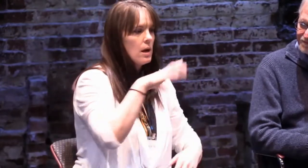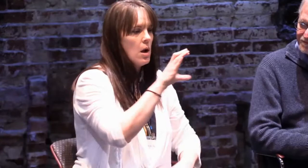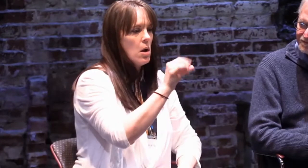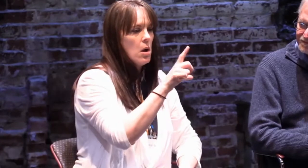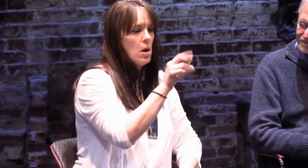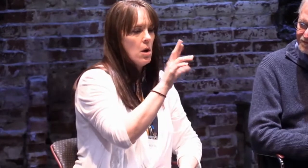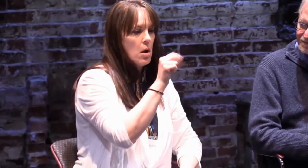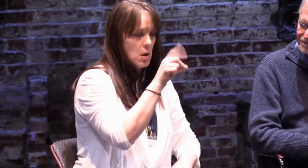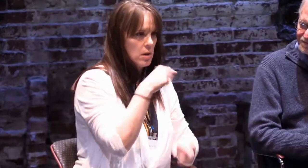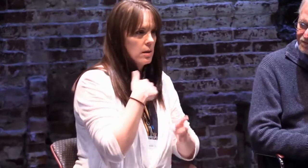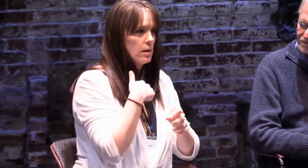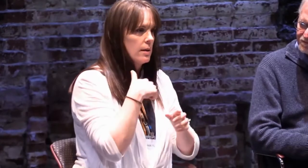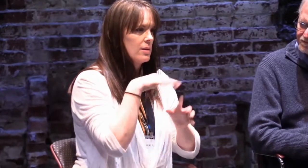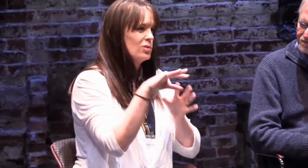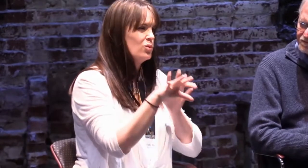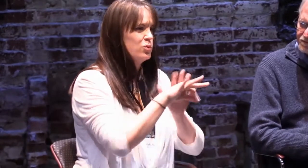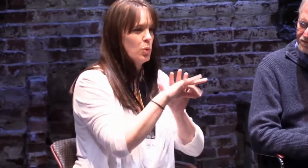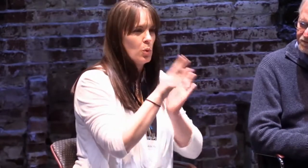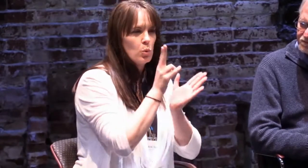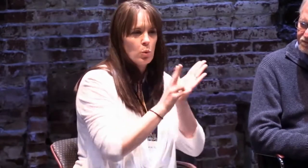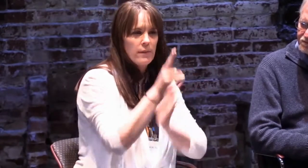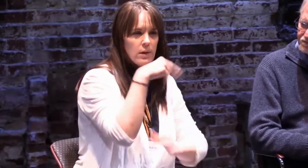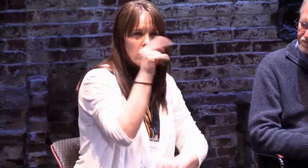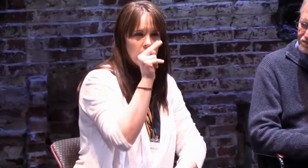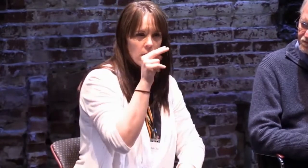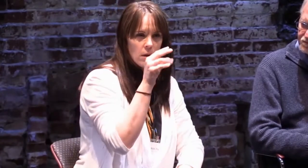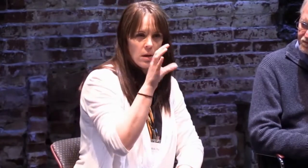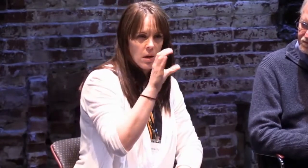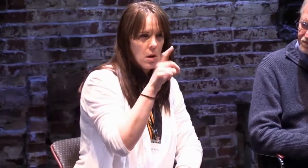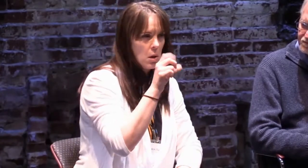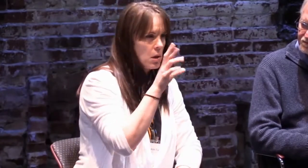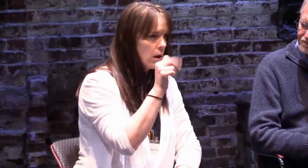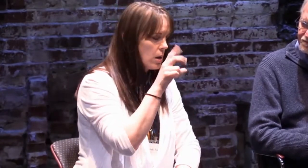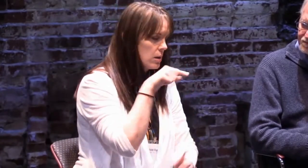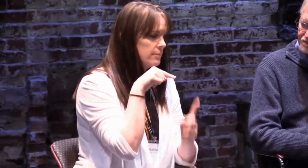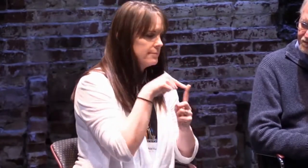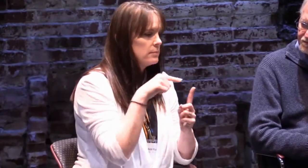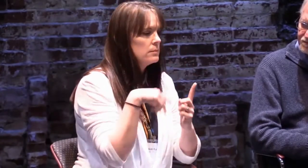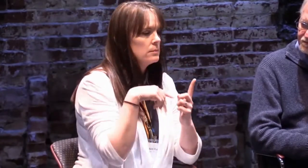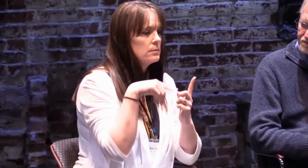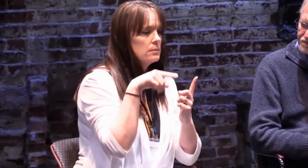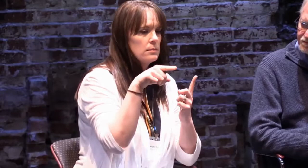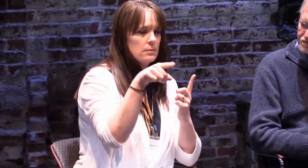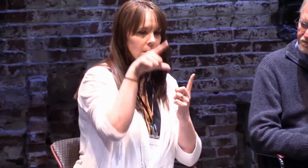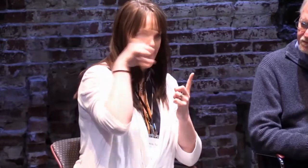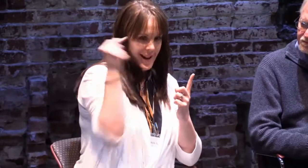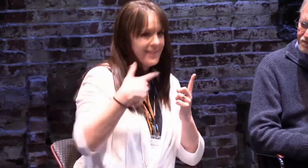But it was until I came back to the states. Specifically to Colorado,